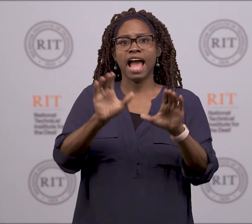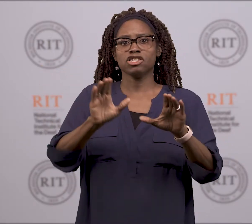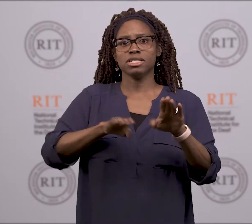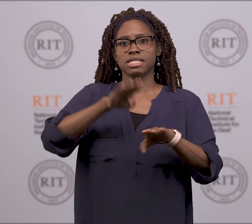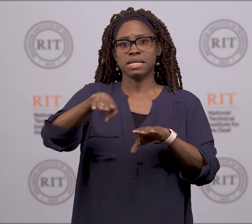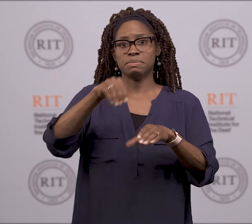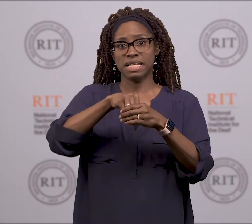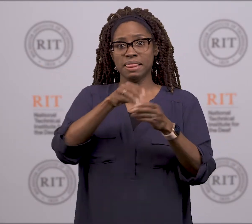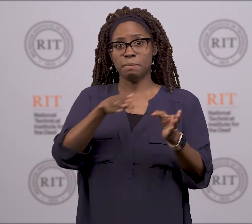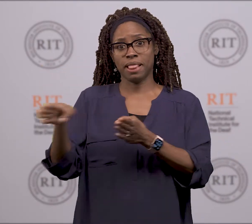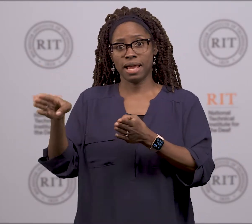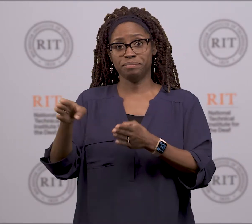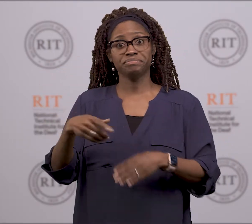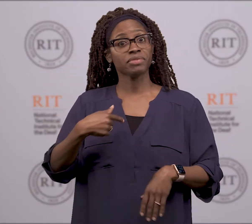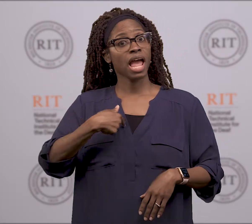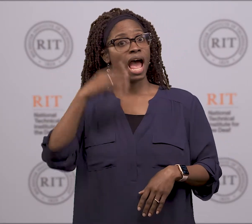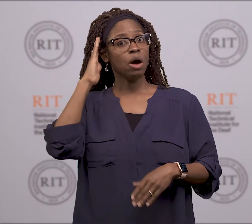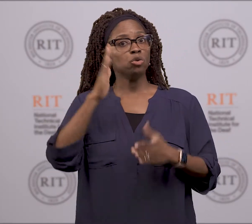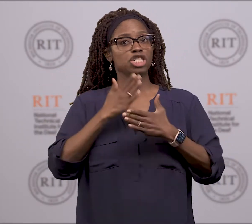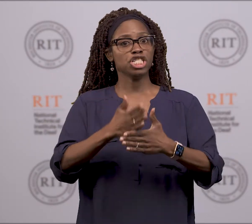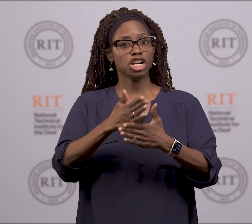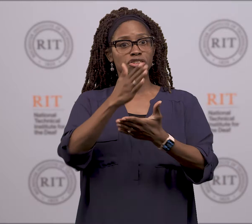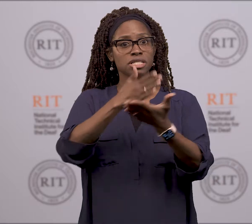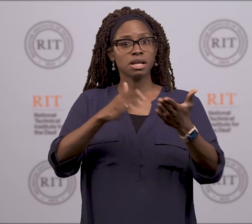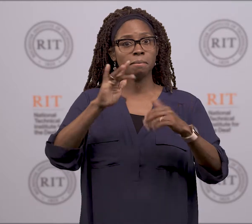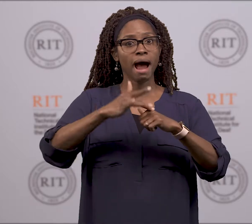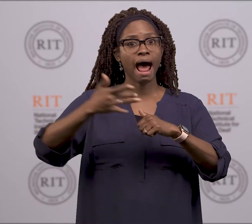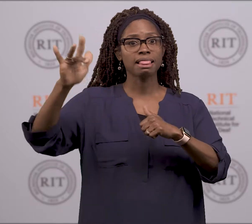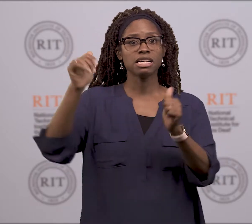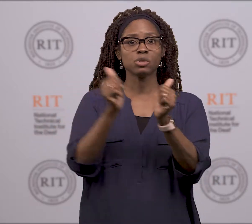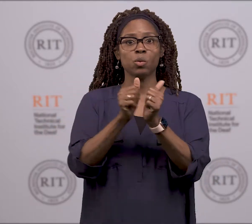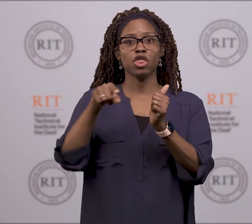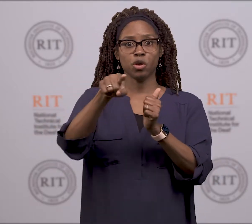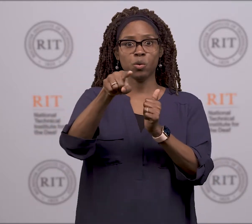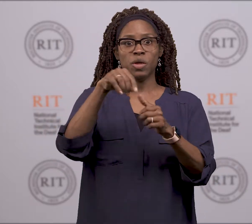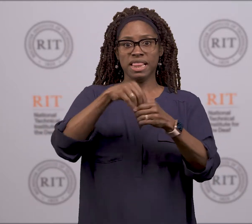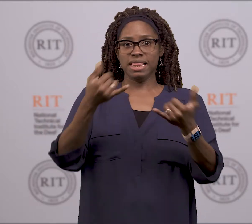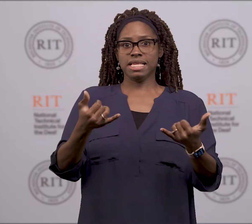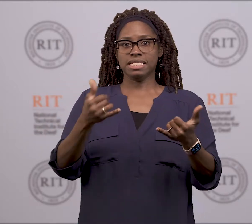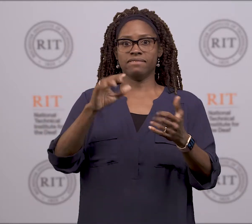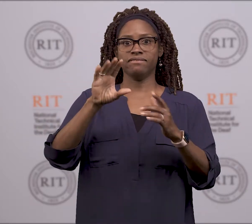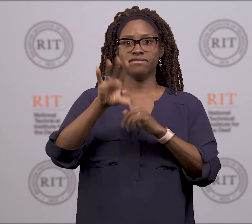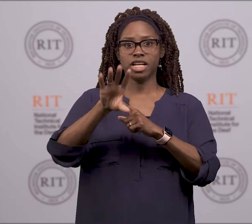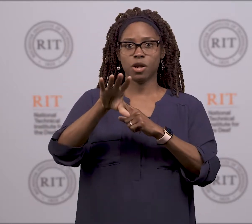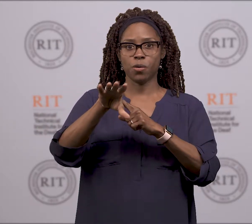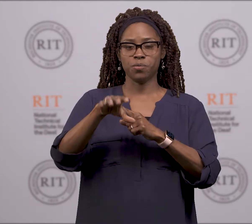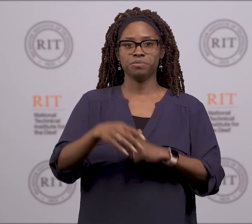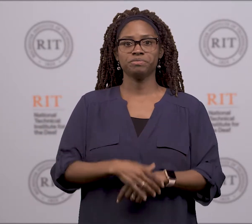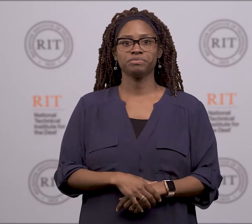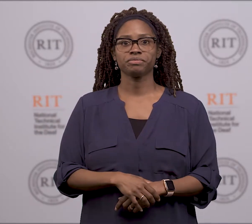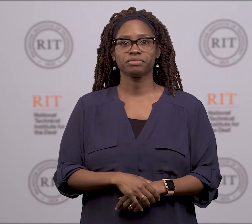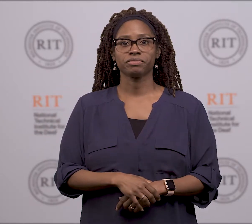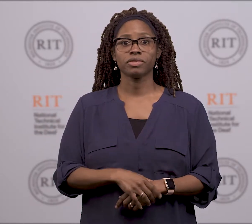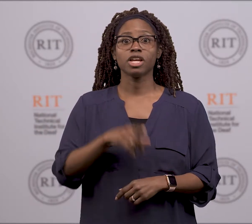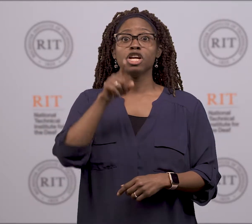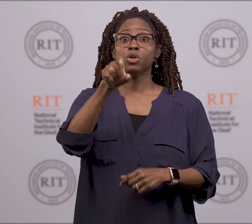We have made progress on several of the action steps in the plan. I will share some highlights with you in this video. You can see the full plan and updates on the plan